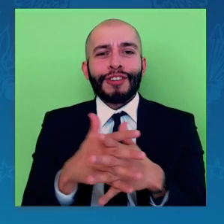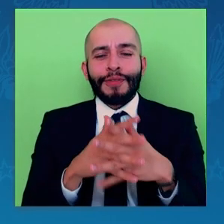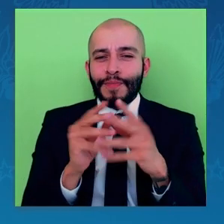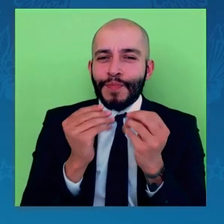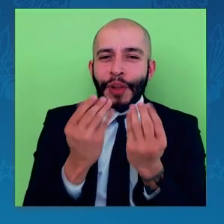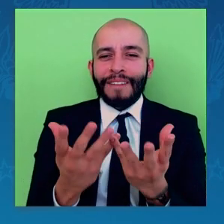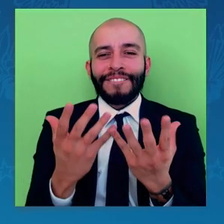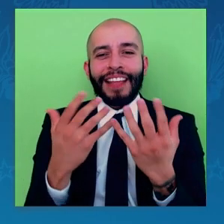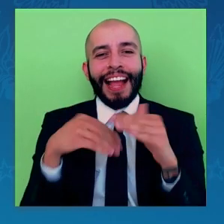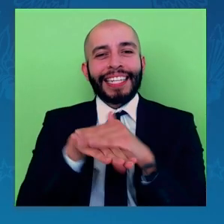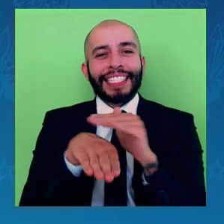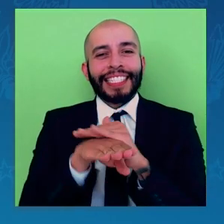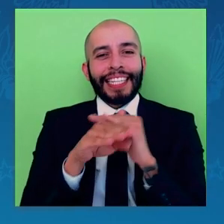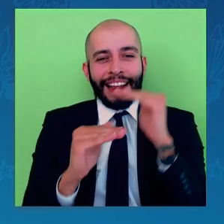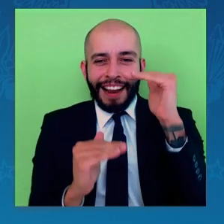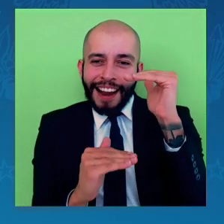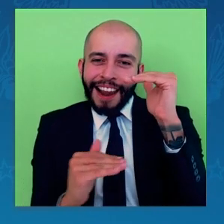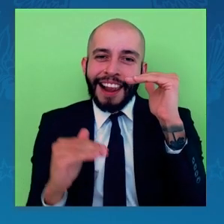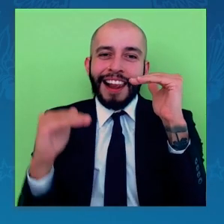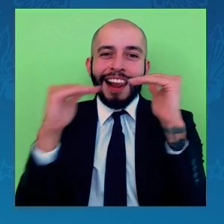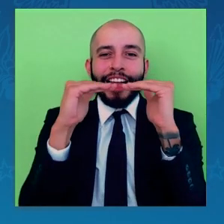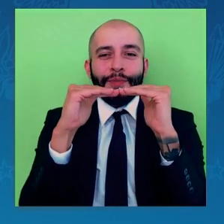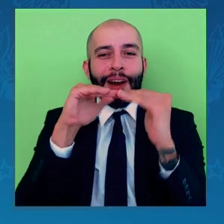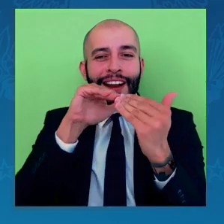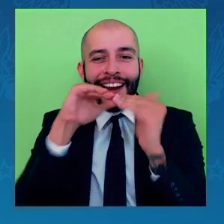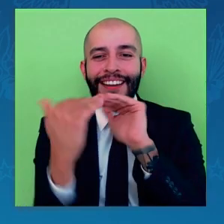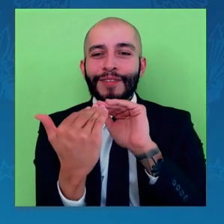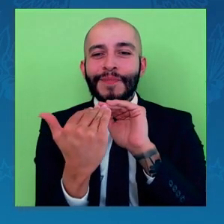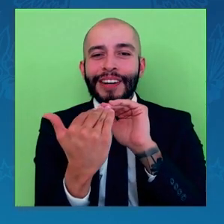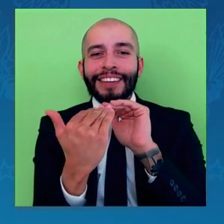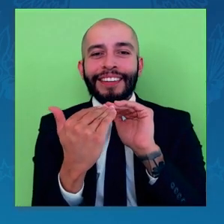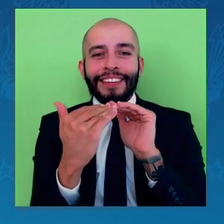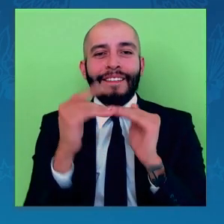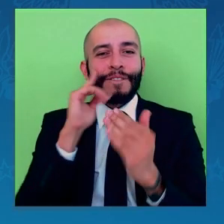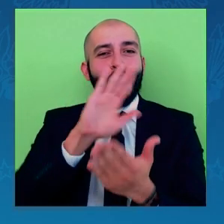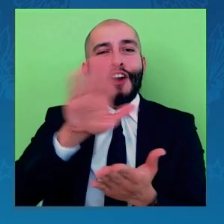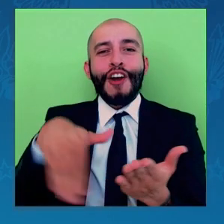So today I am proud to announce, thanks to our American Rescue Plan,